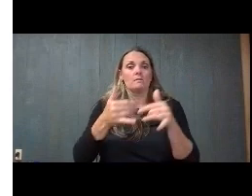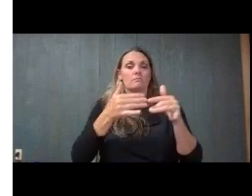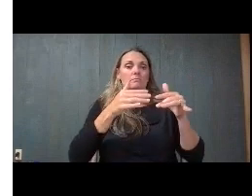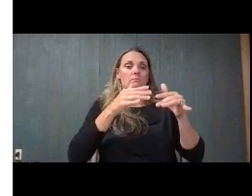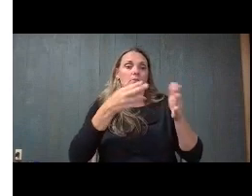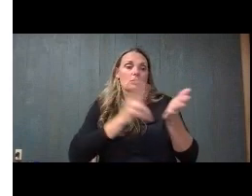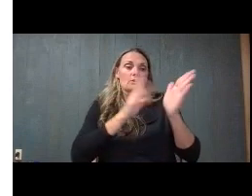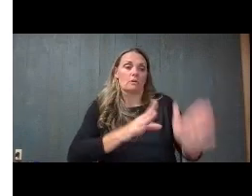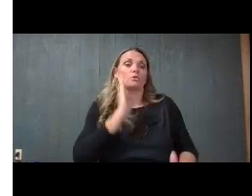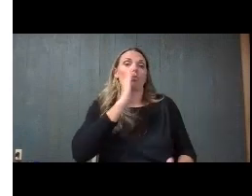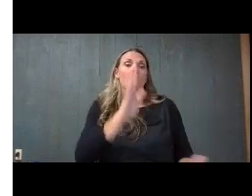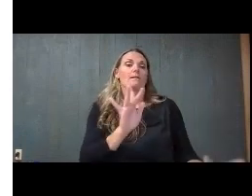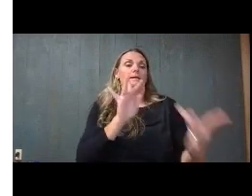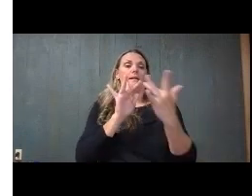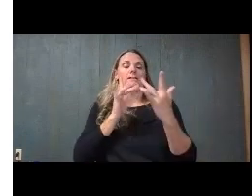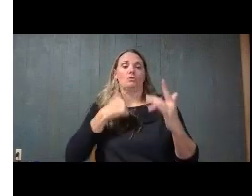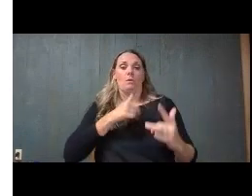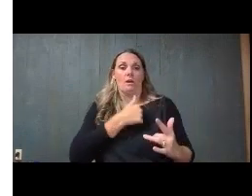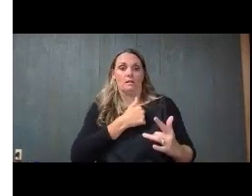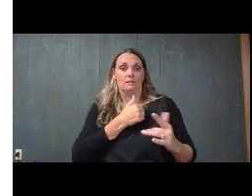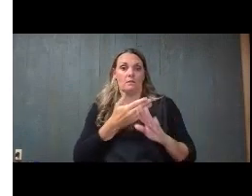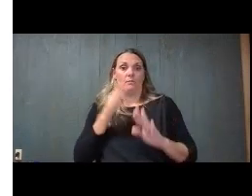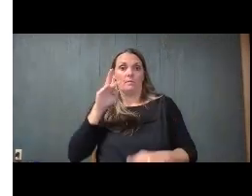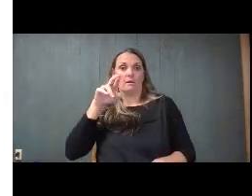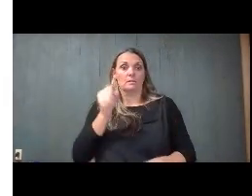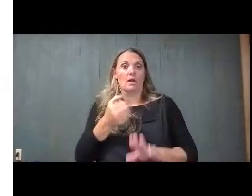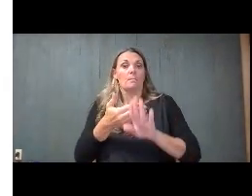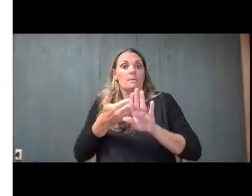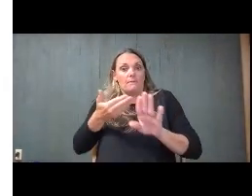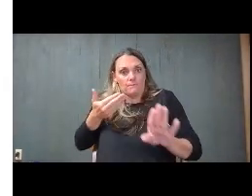to connect with VRS before incurring any training expenses.